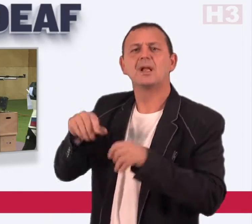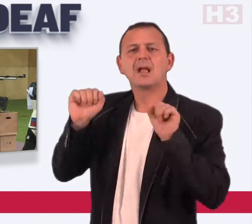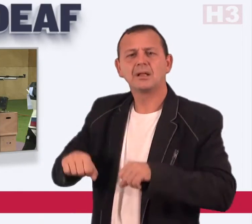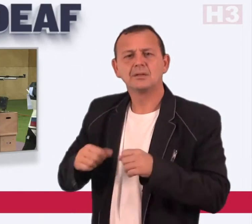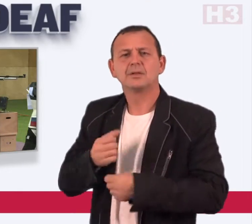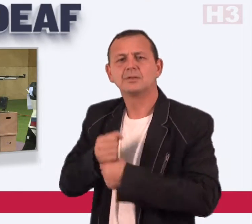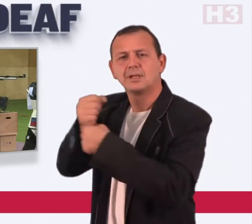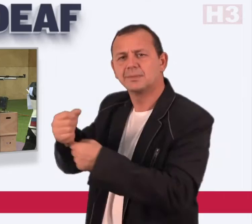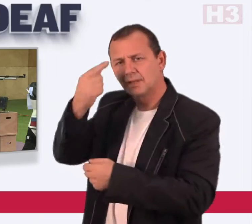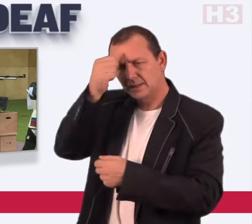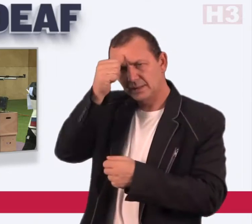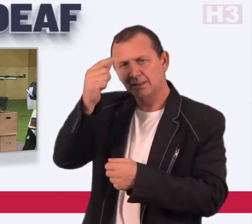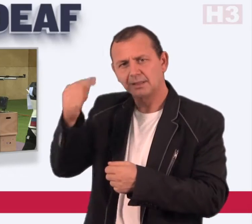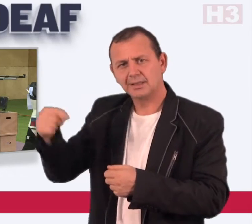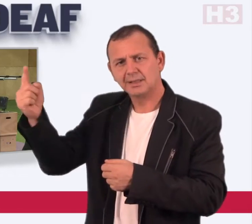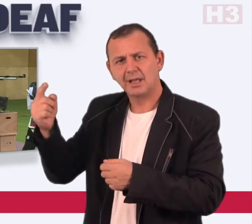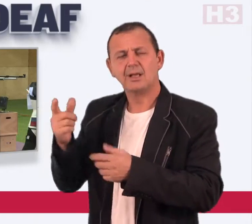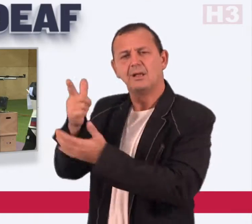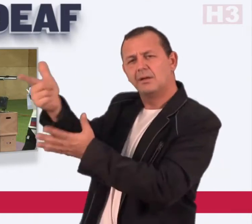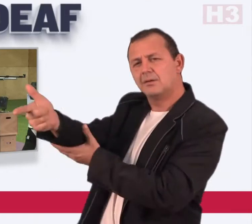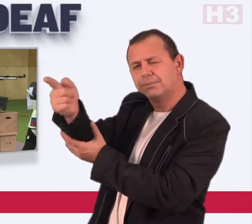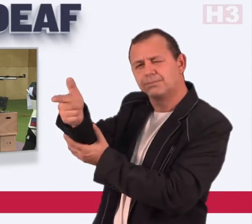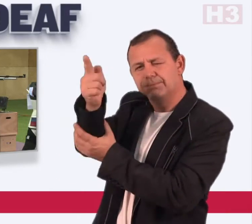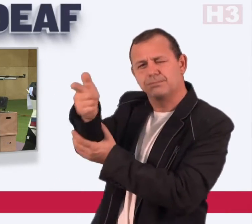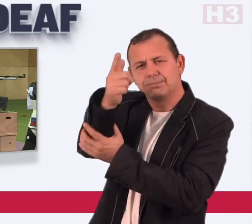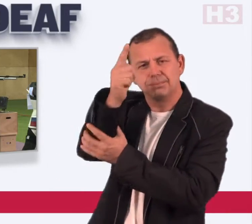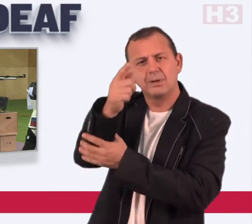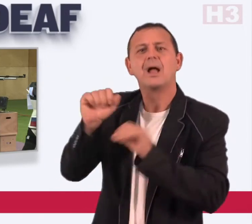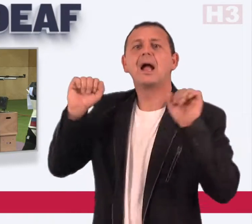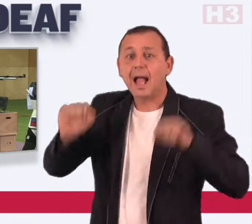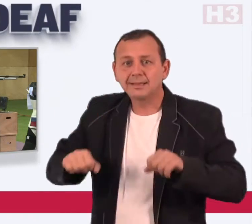approve her to represent India as an deaf shooter so she could compete in international deaf competitions.